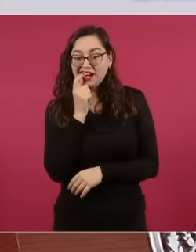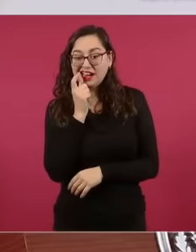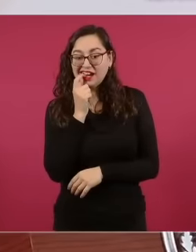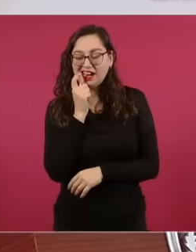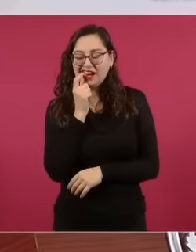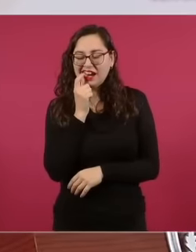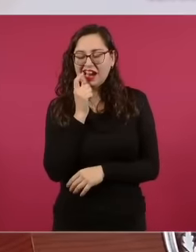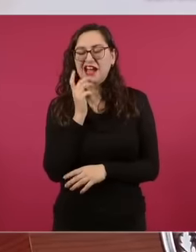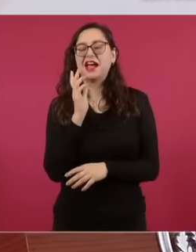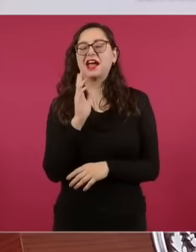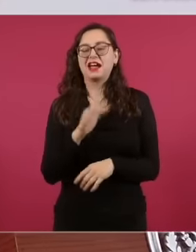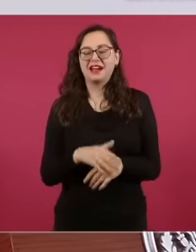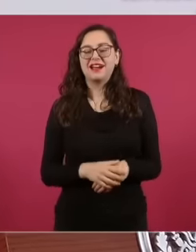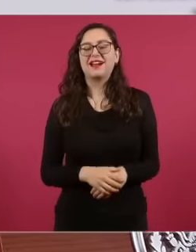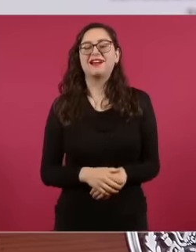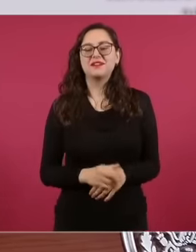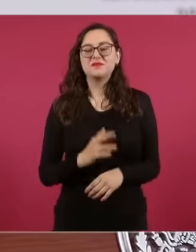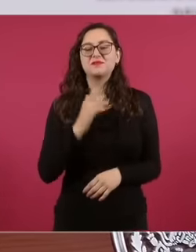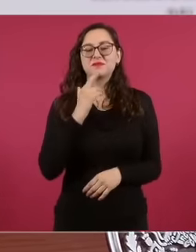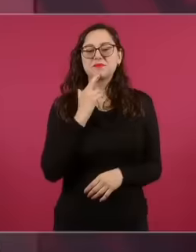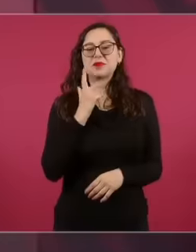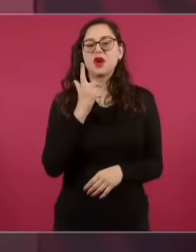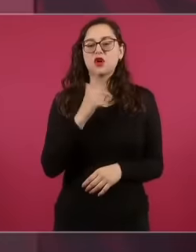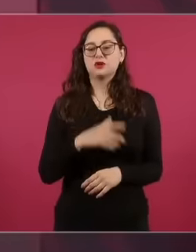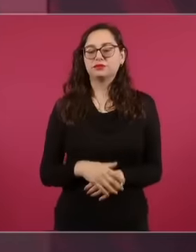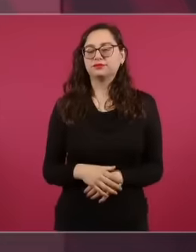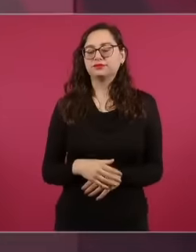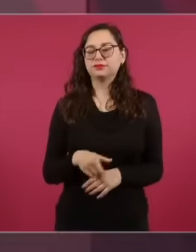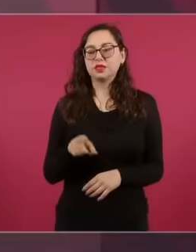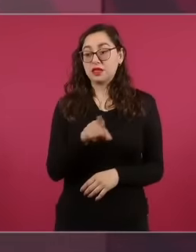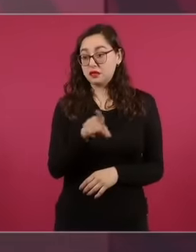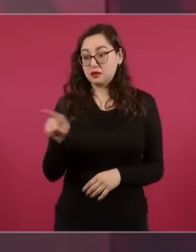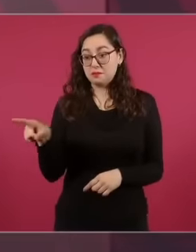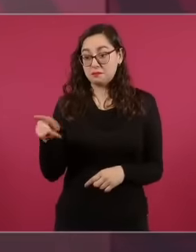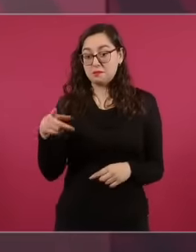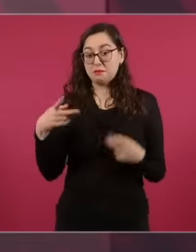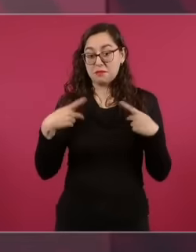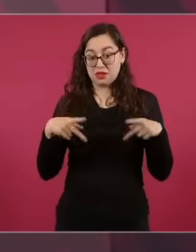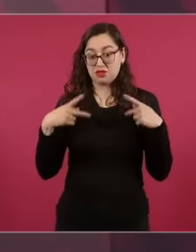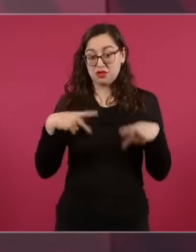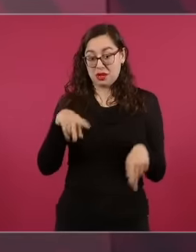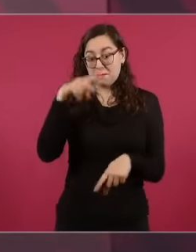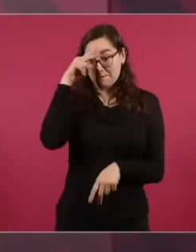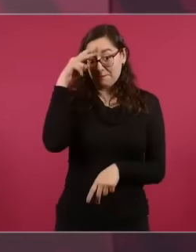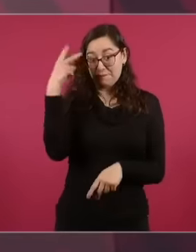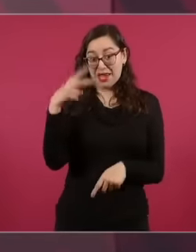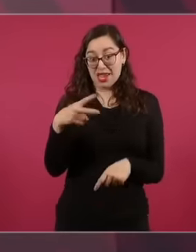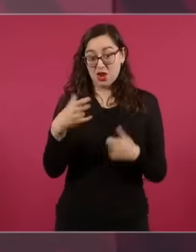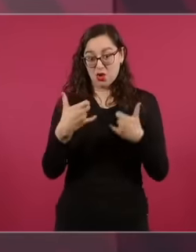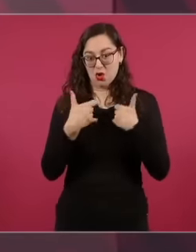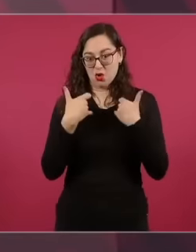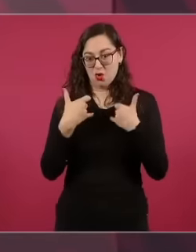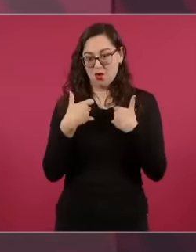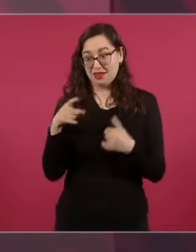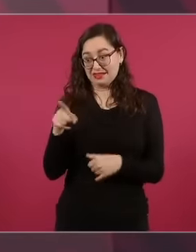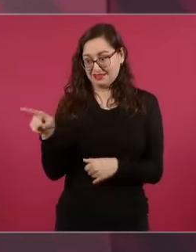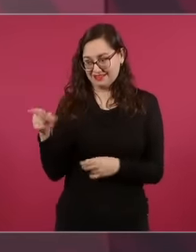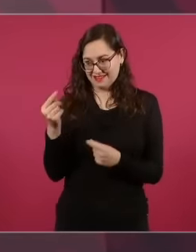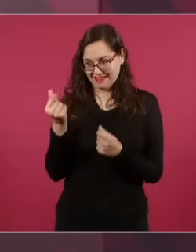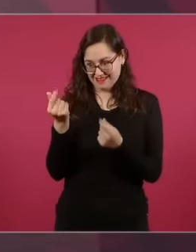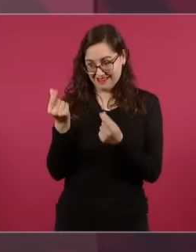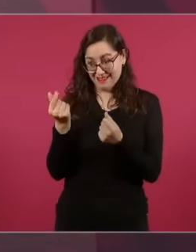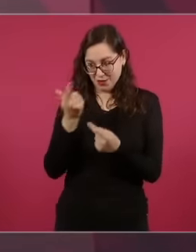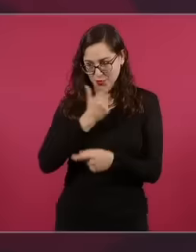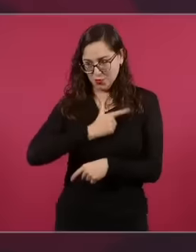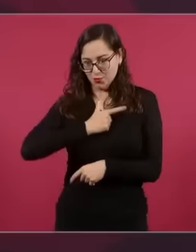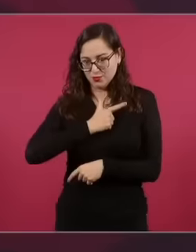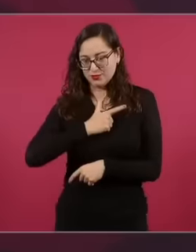to open the American universities to young ambitious Mexicans to train them